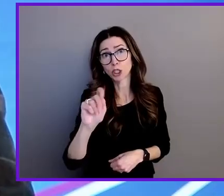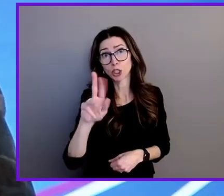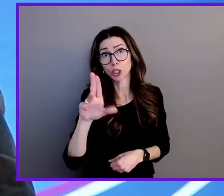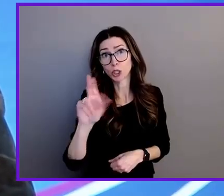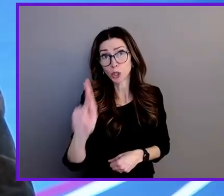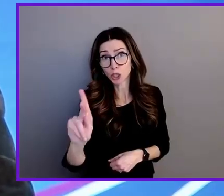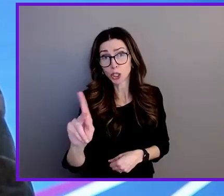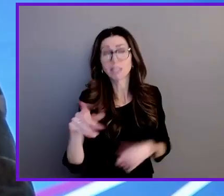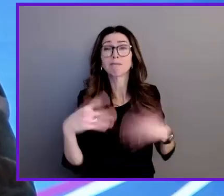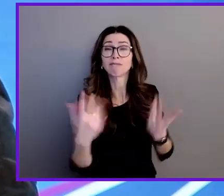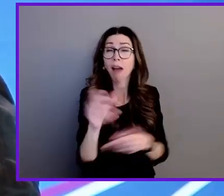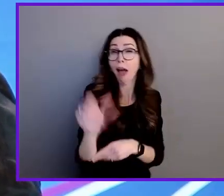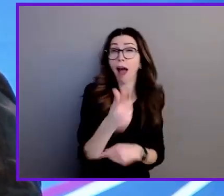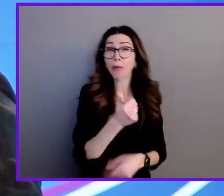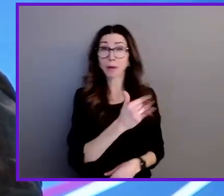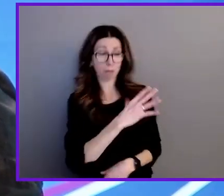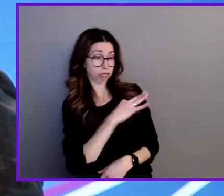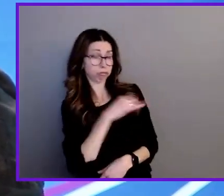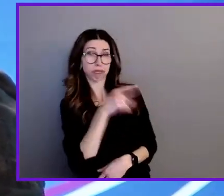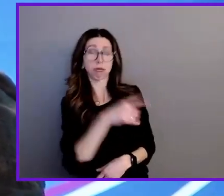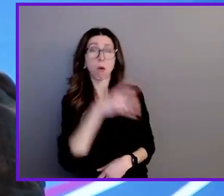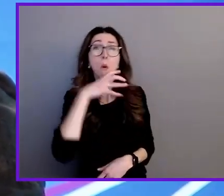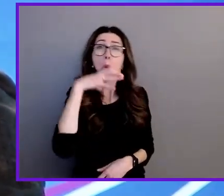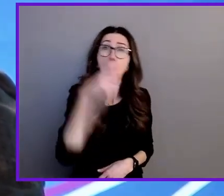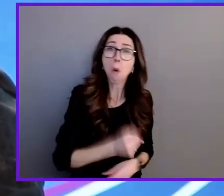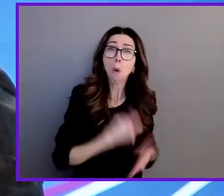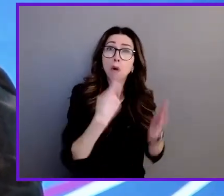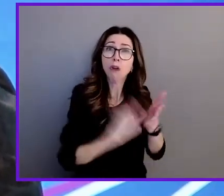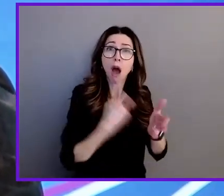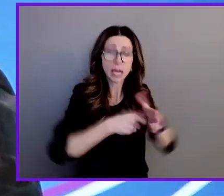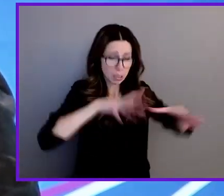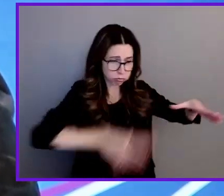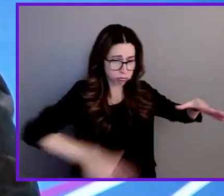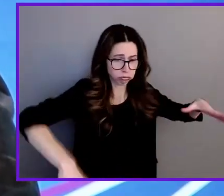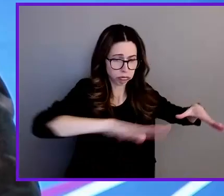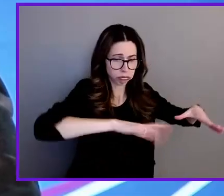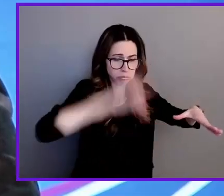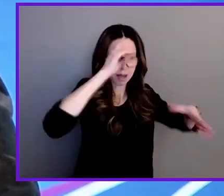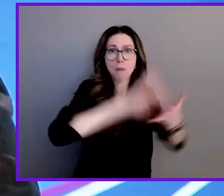into a greenhouse with over 170 garden beds, where Elders, children,